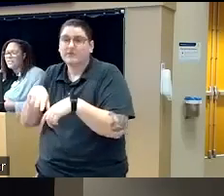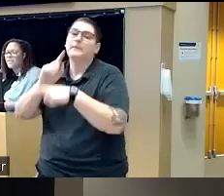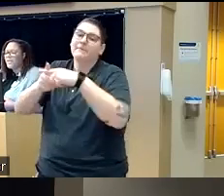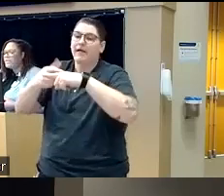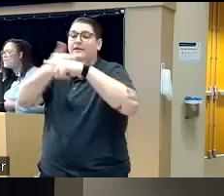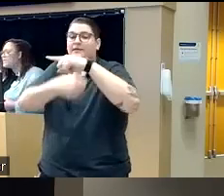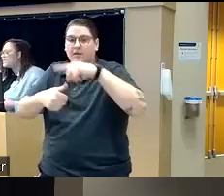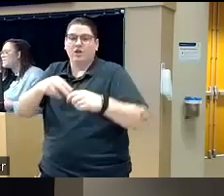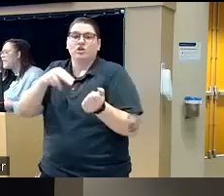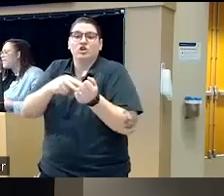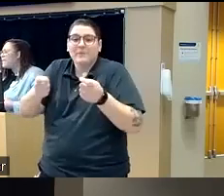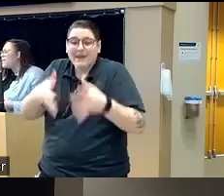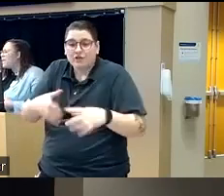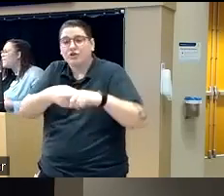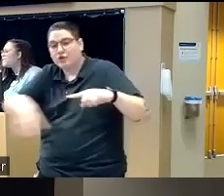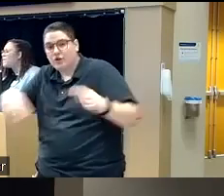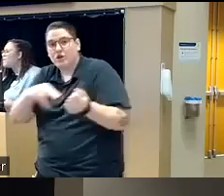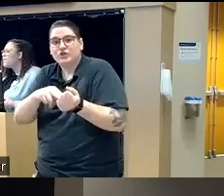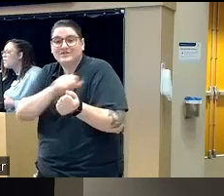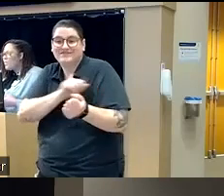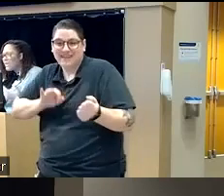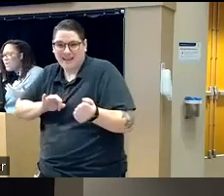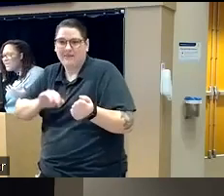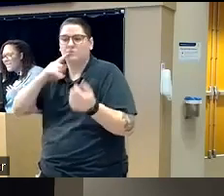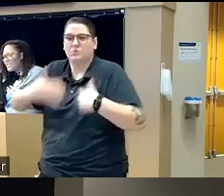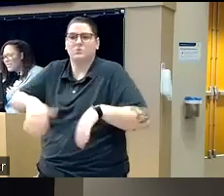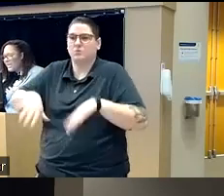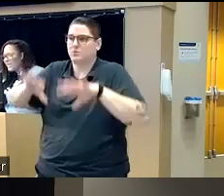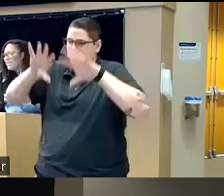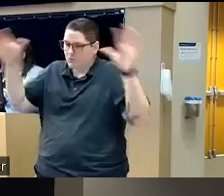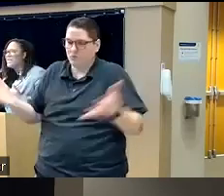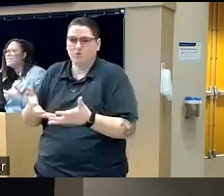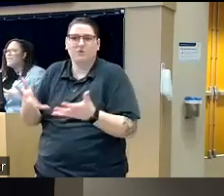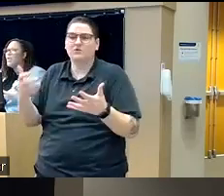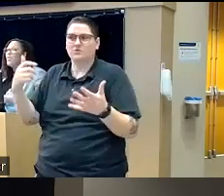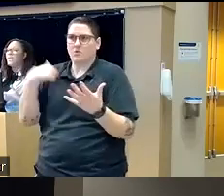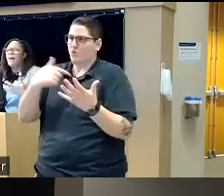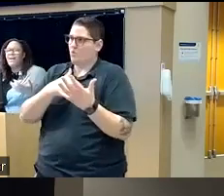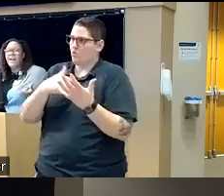manager and other nursing staff and so we really wanted to get you give you a sense of who we are